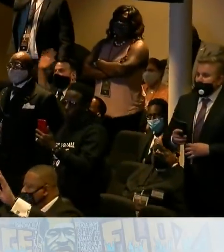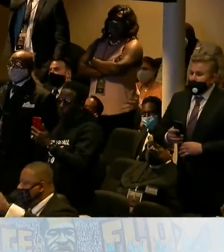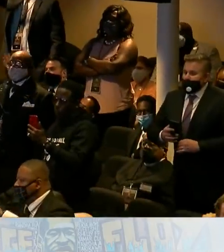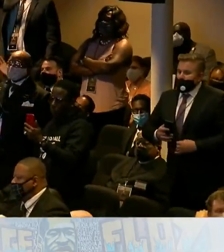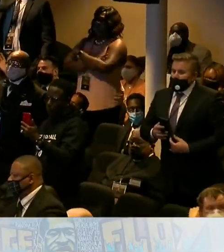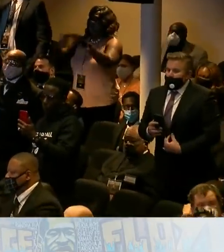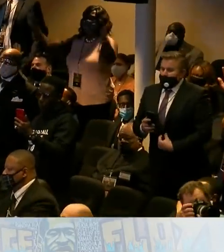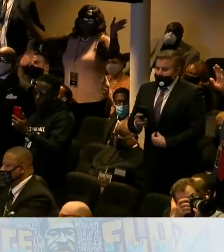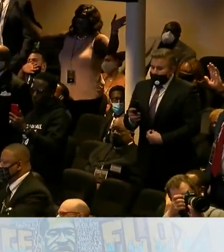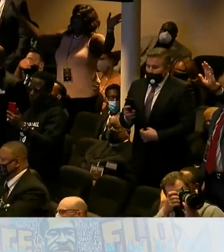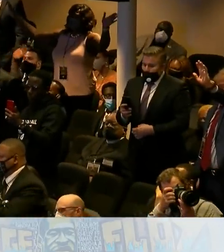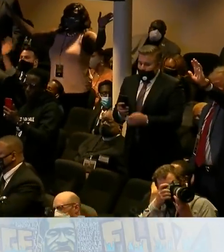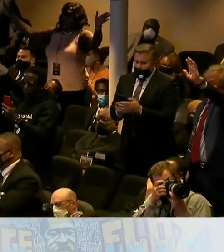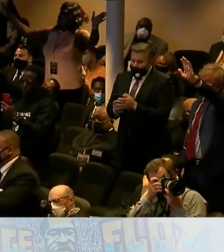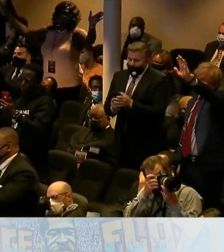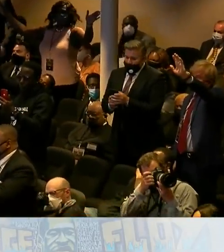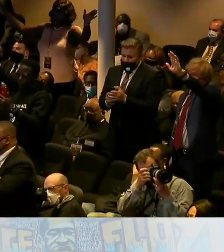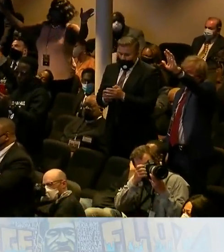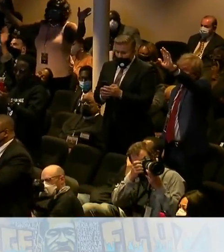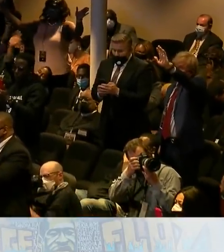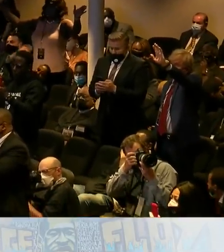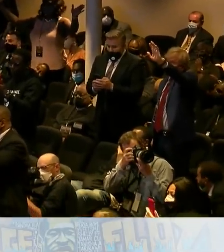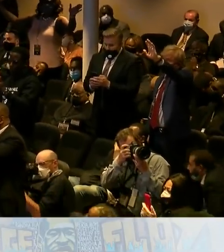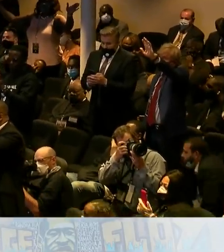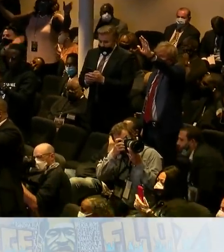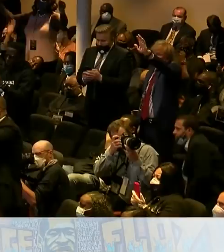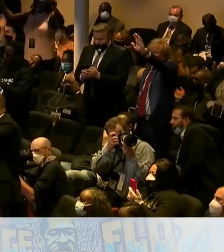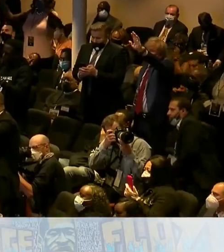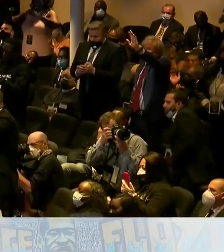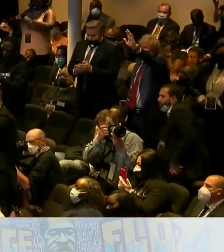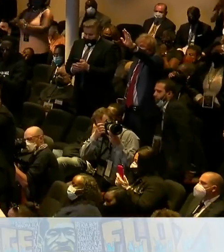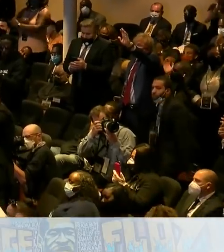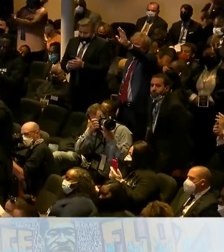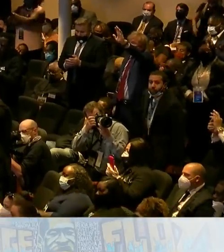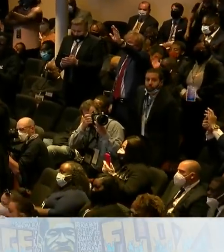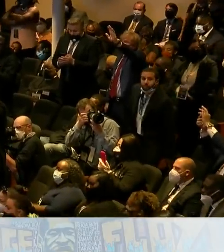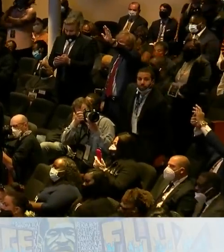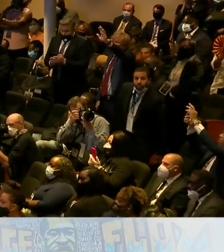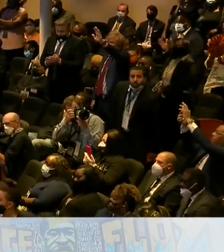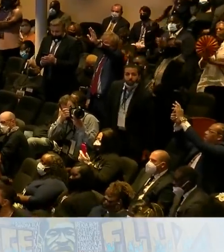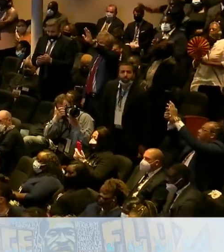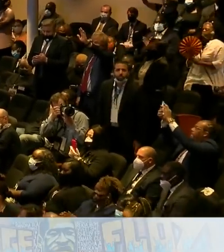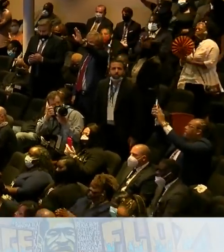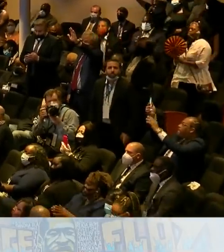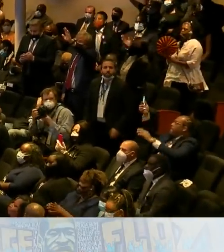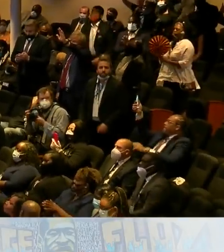PAIN GOD WE'RE GOING TO STILL